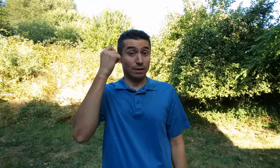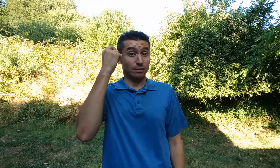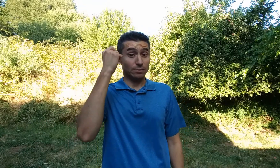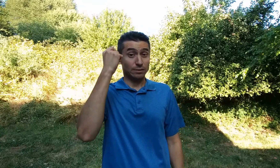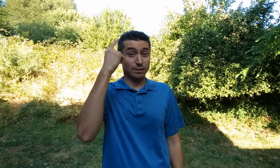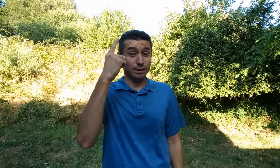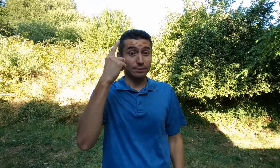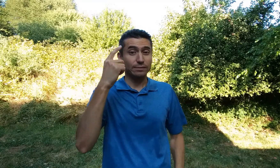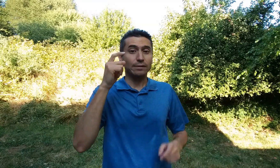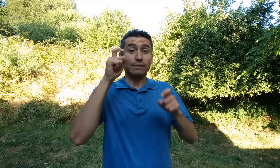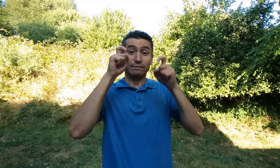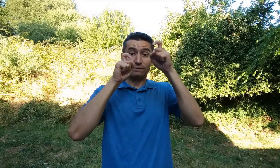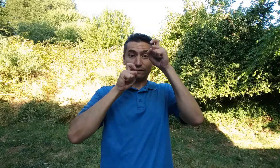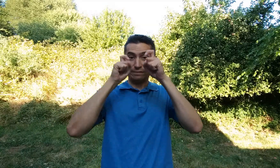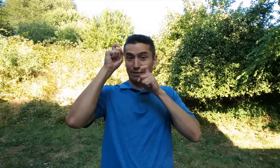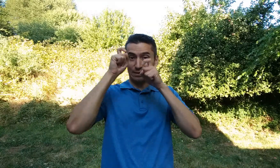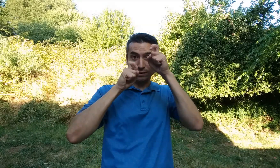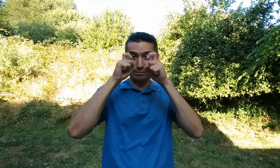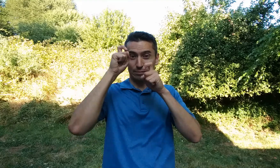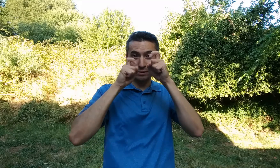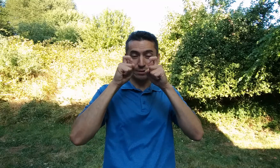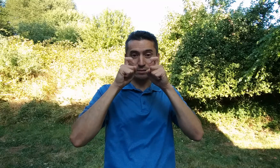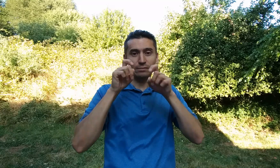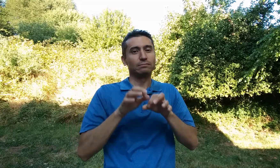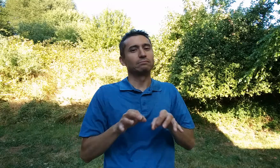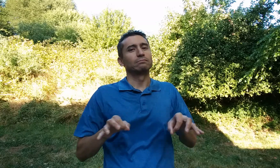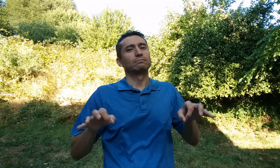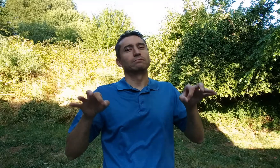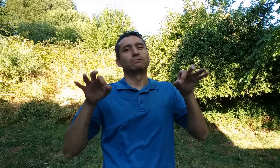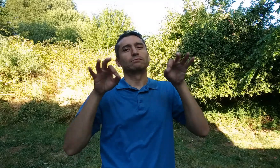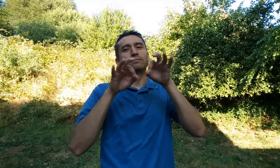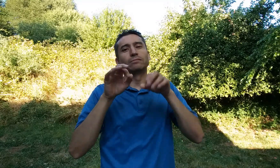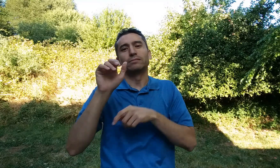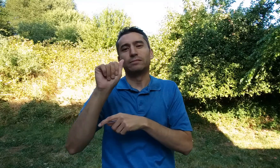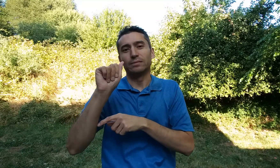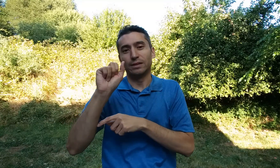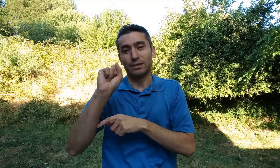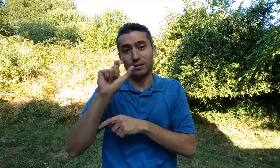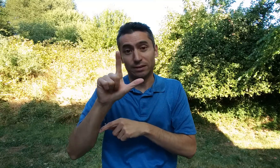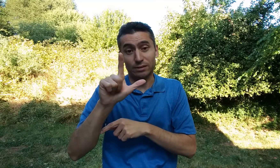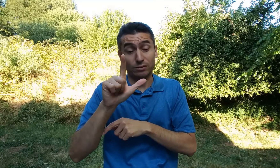Please understand, facial expression is very important in ASL.